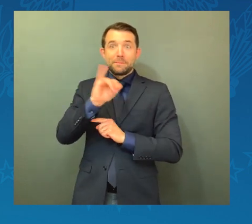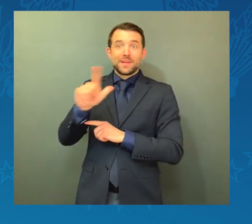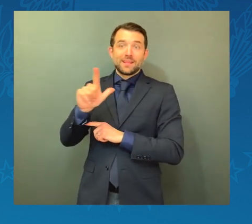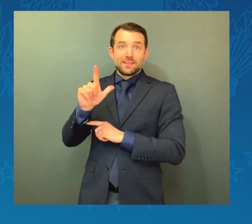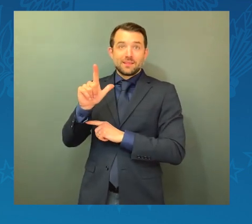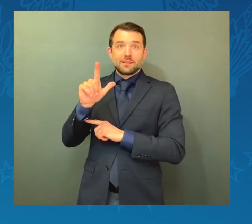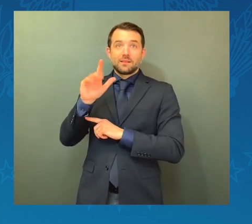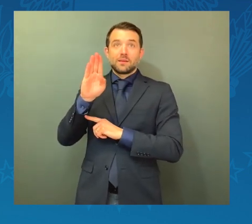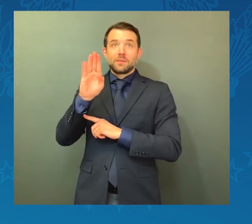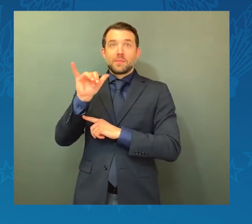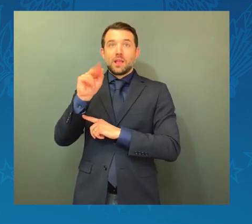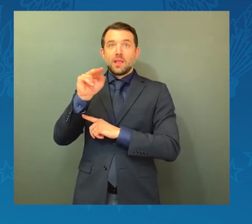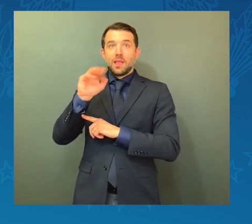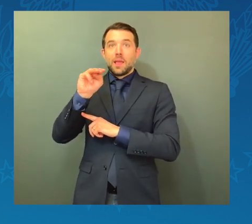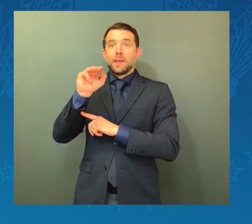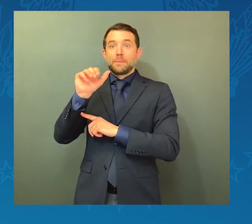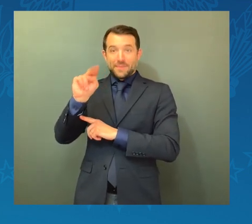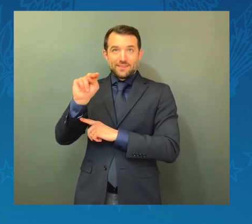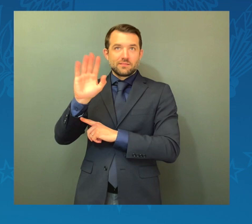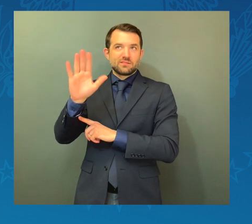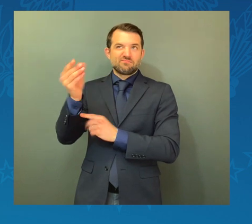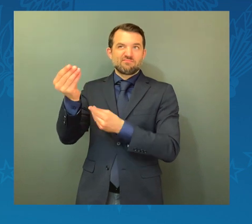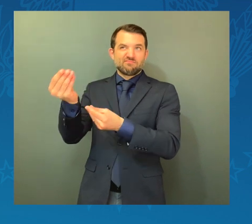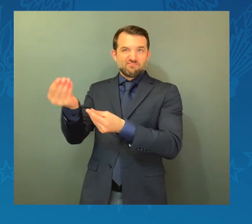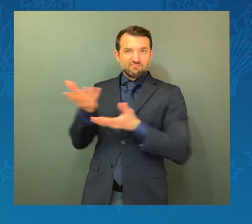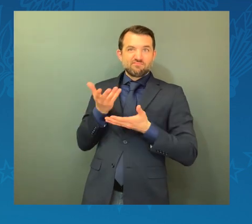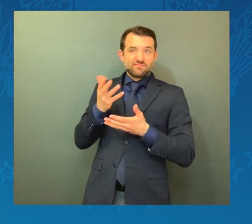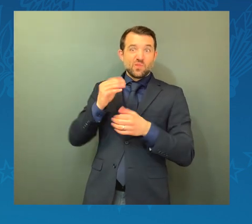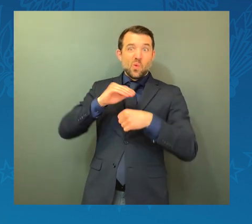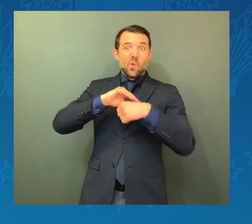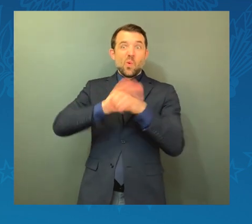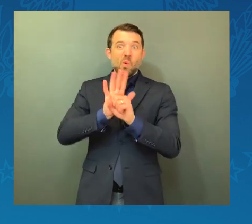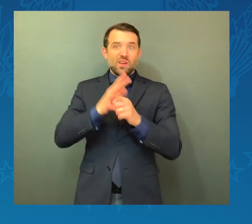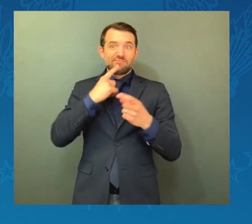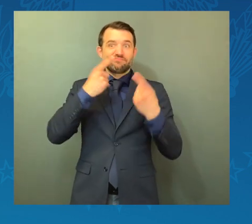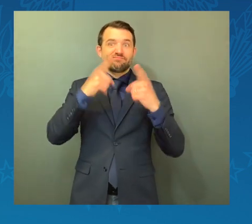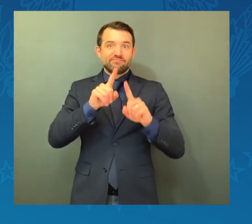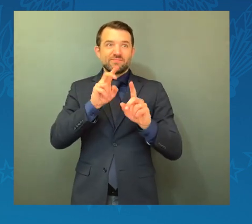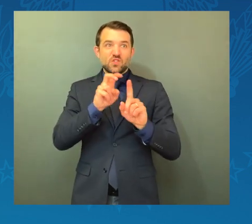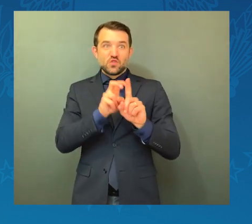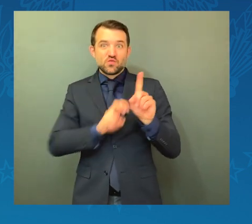during the height of the restriction -- COVID -- so we couldn't really travel -- and he said, "Well, Madam Vice President, if you really want to see